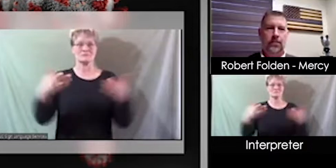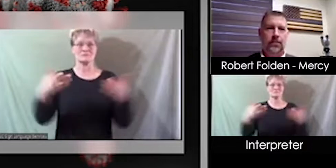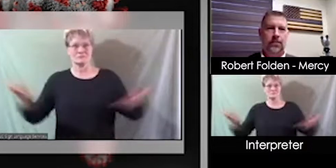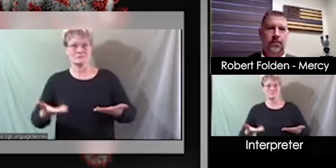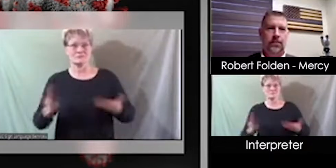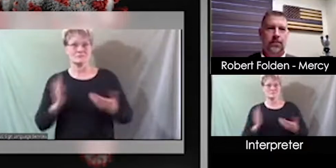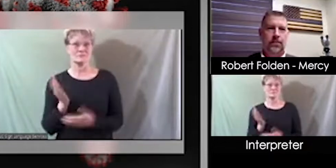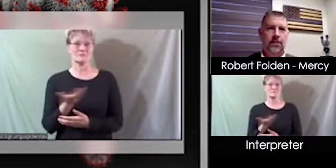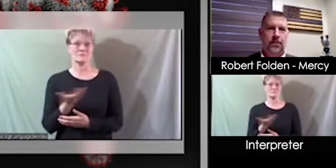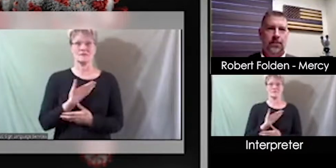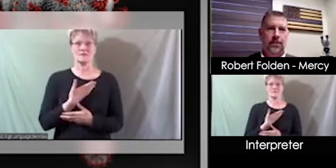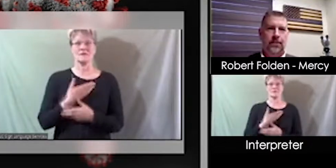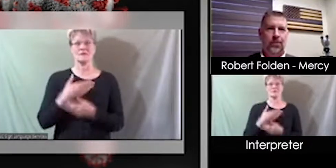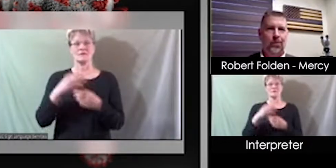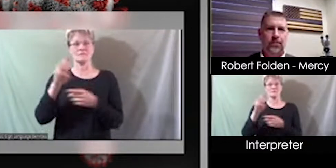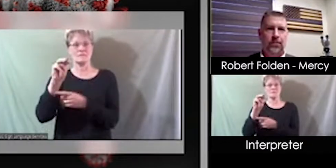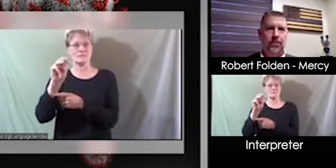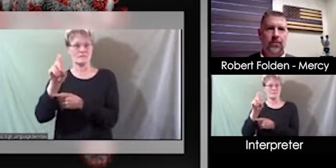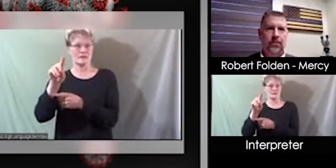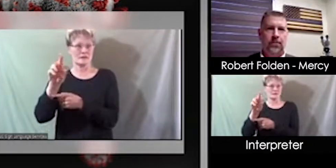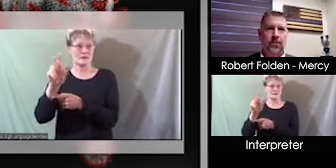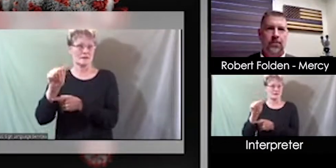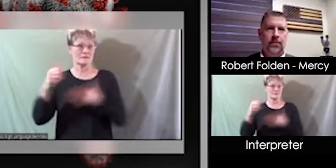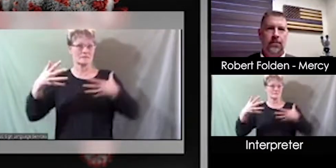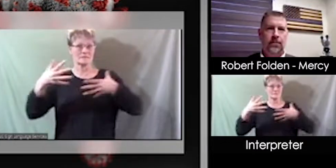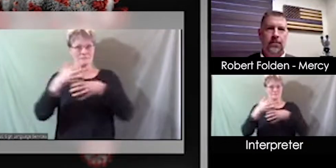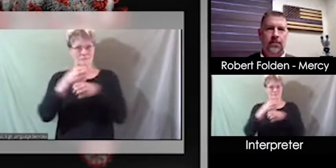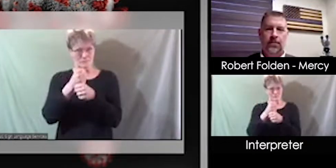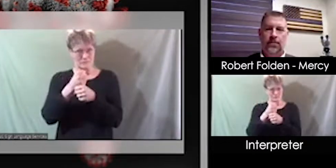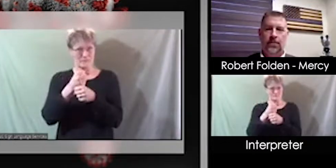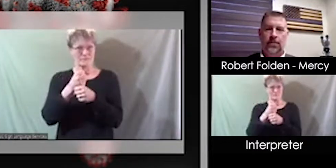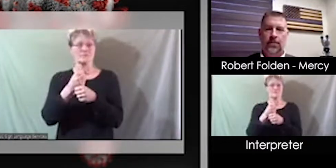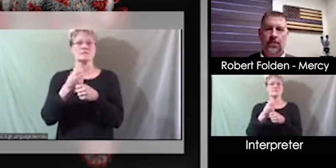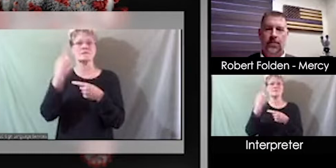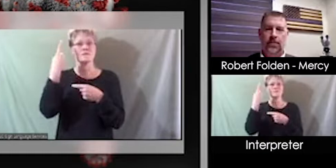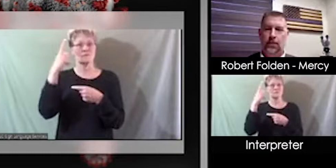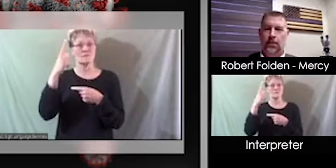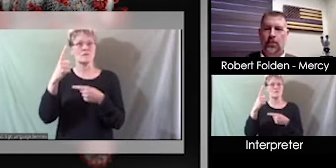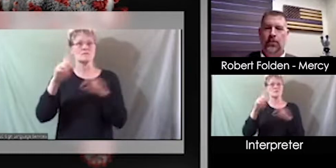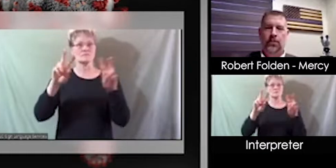press briefing for the ongoing COVID-19 situation.